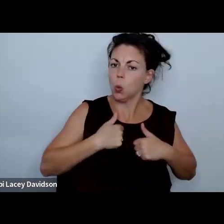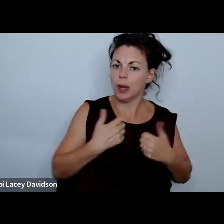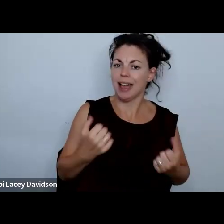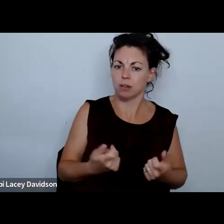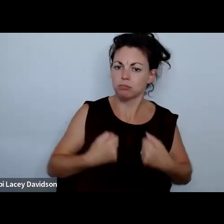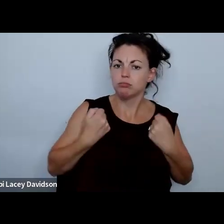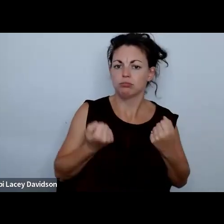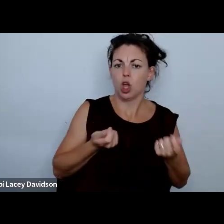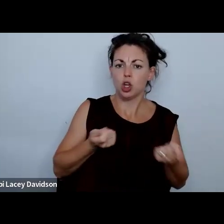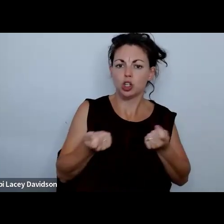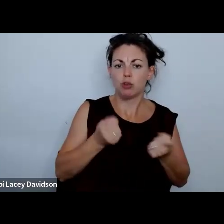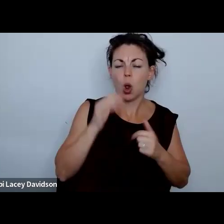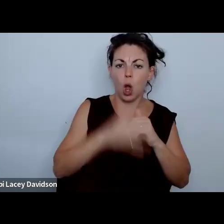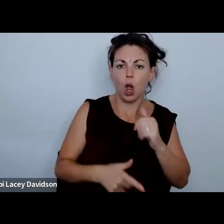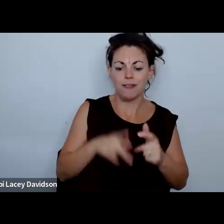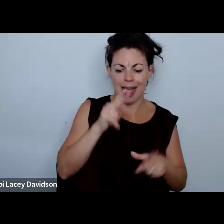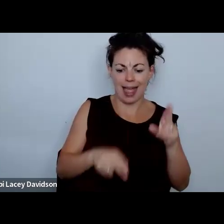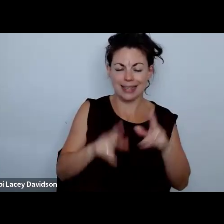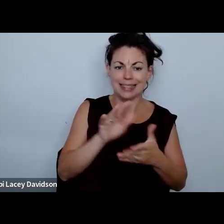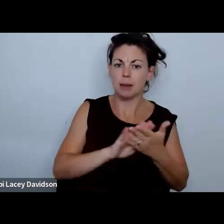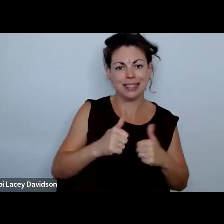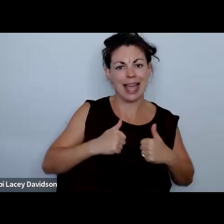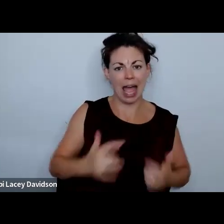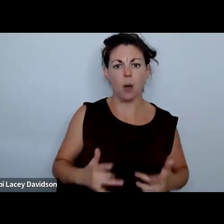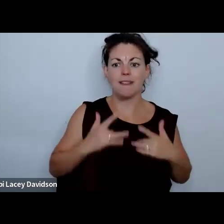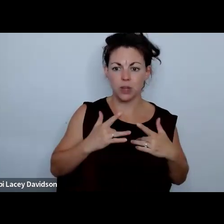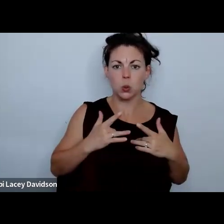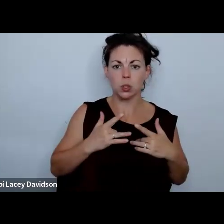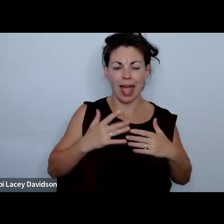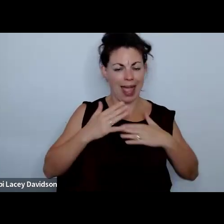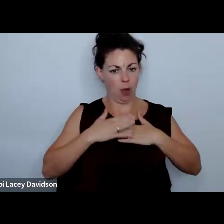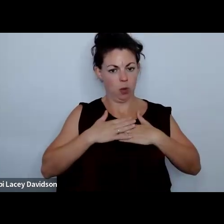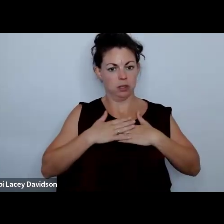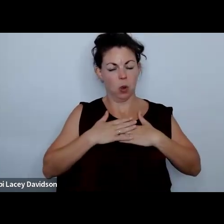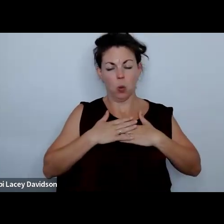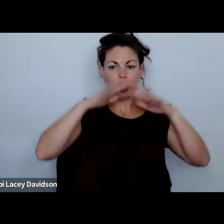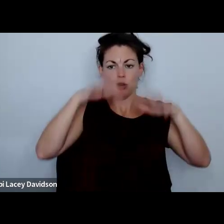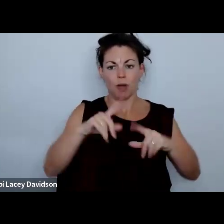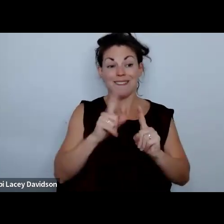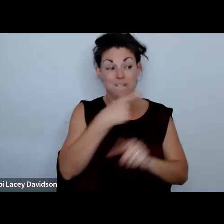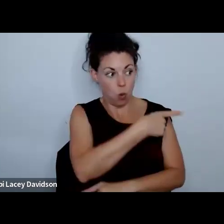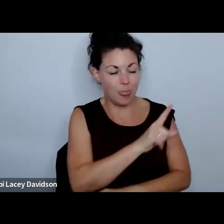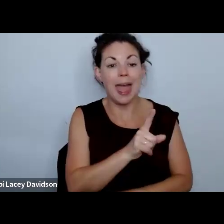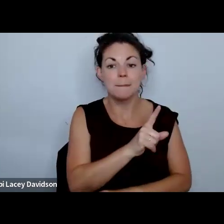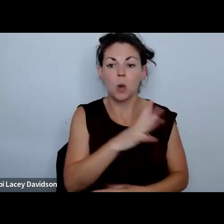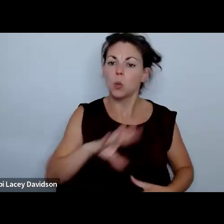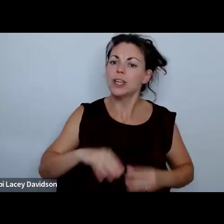of views of a client, which would be a public affairs approach. And of course think tanks are